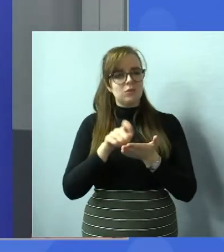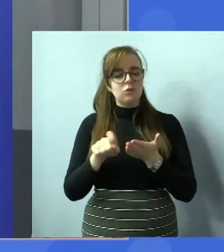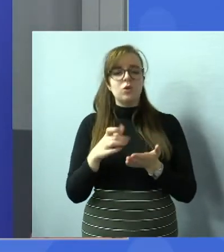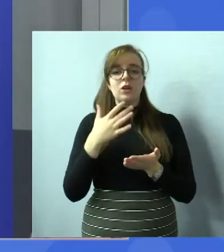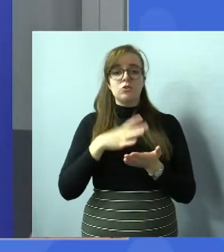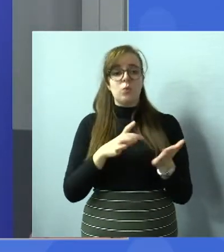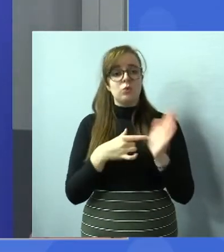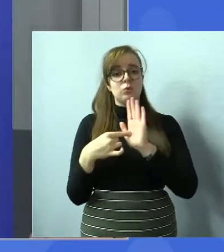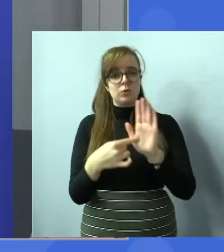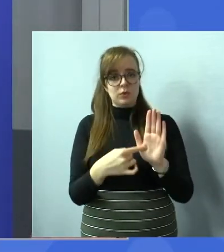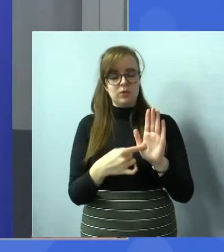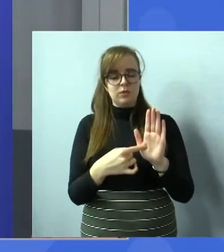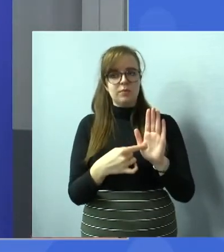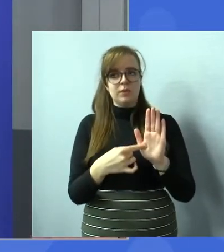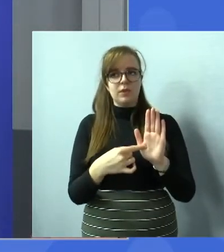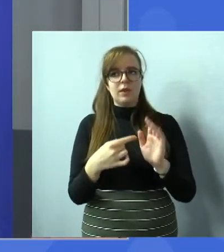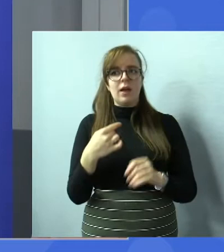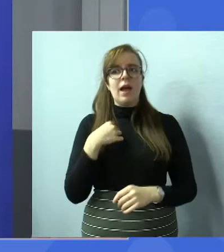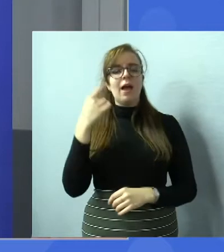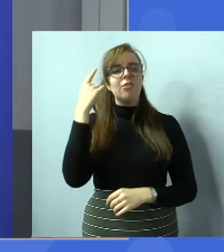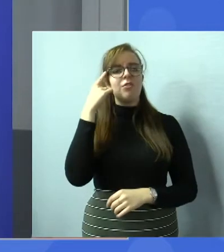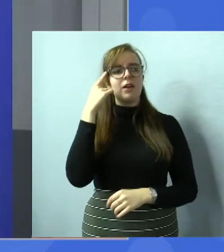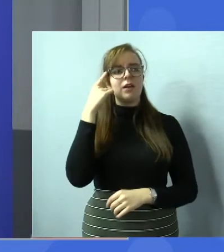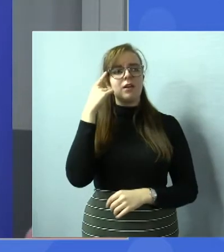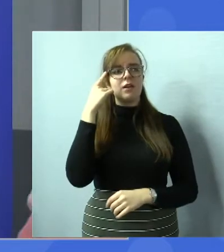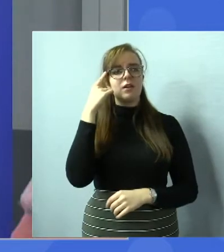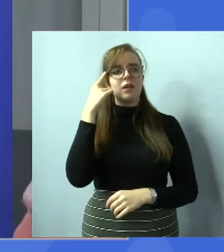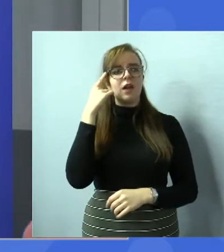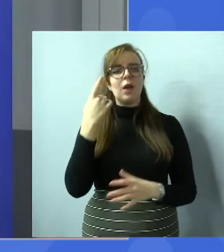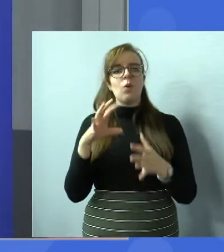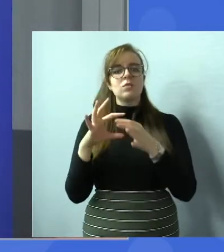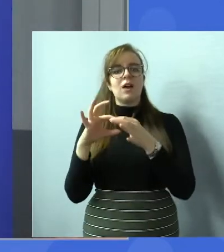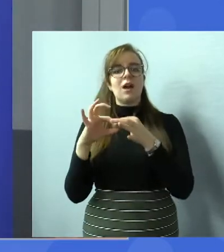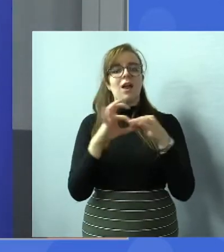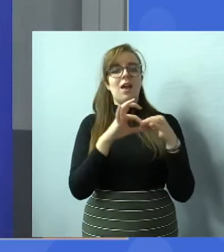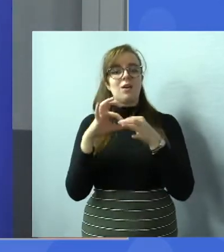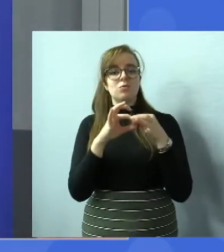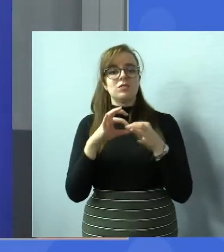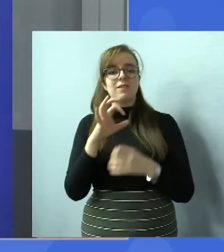you that the I think it was a collaborative effort but the the people